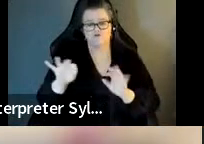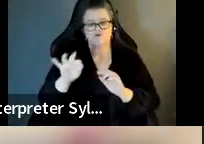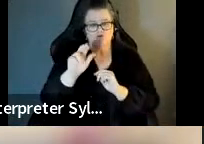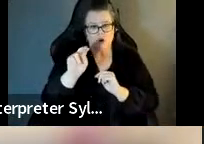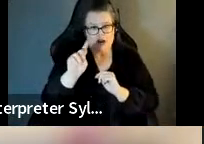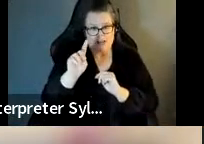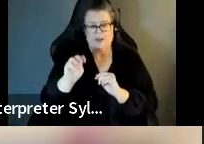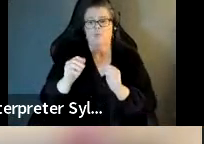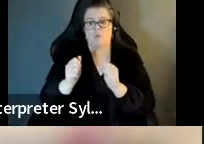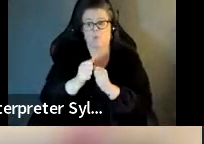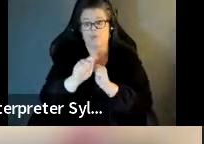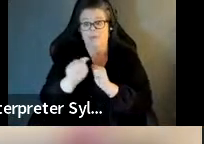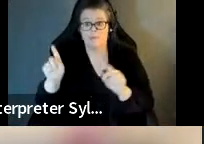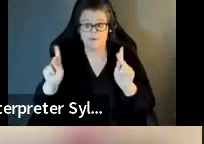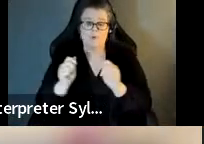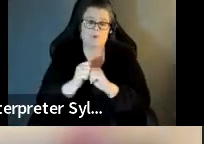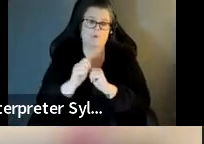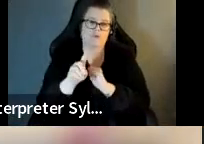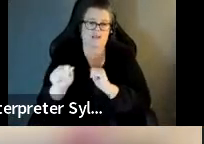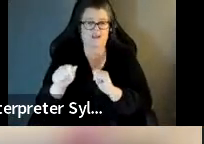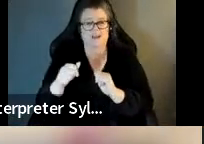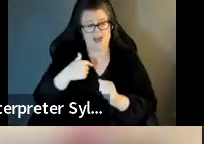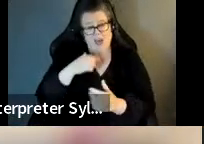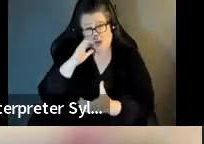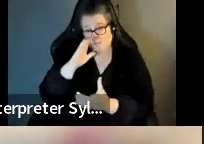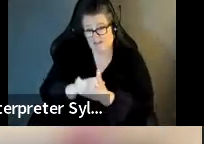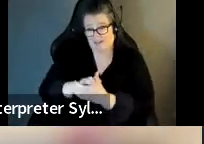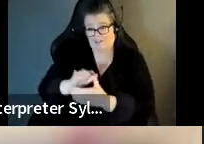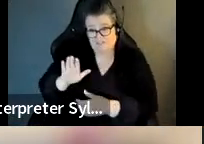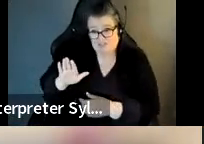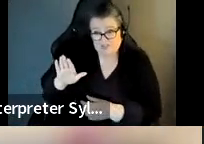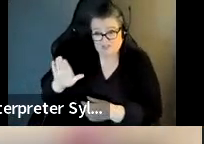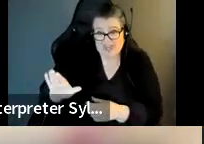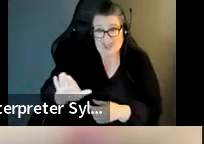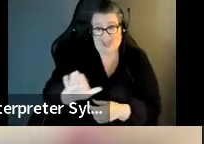I believe that the voice of the patients with disabilities must be heard and is the only